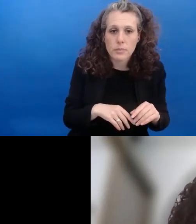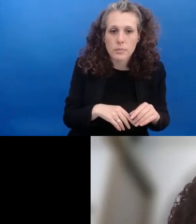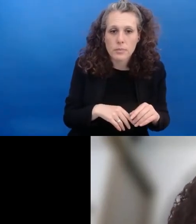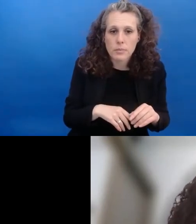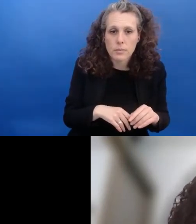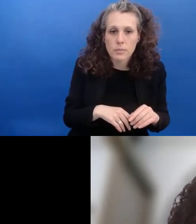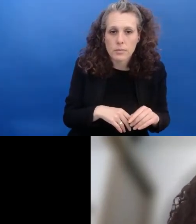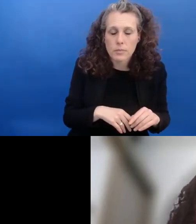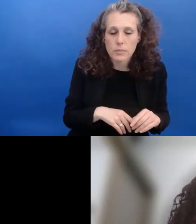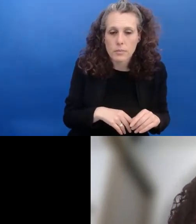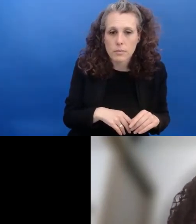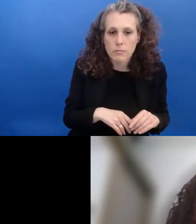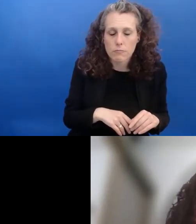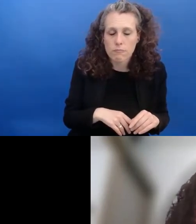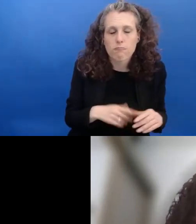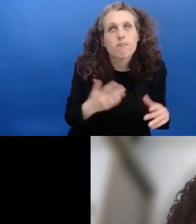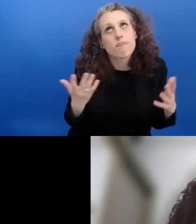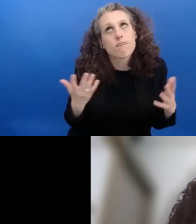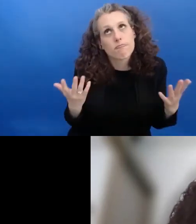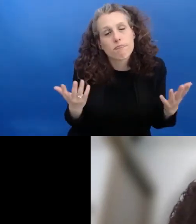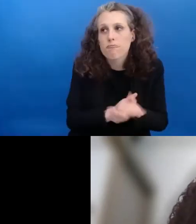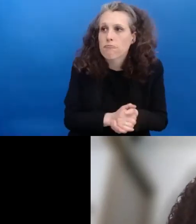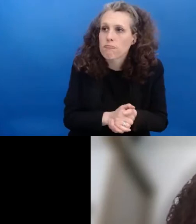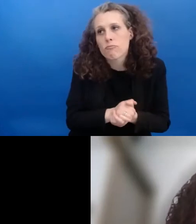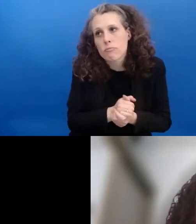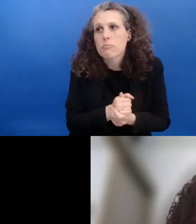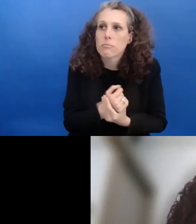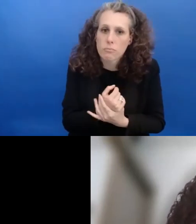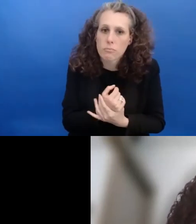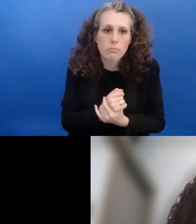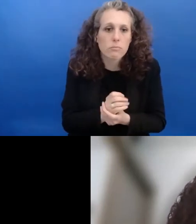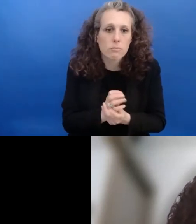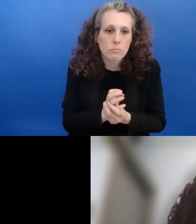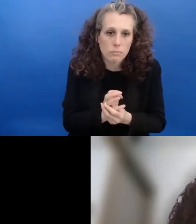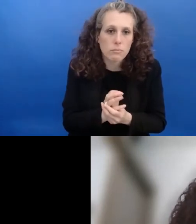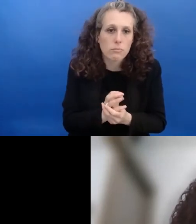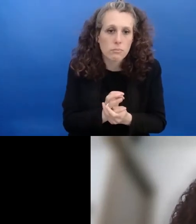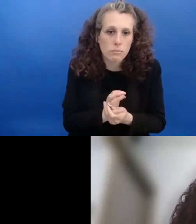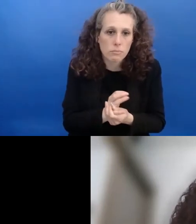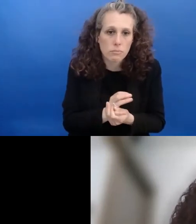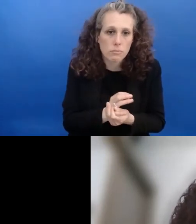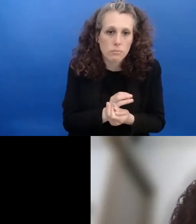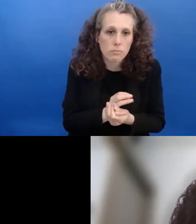was one of the main measures that helped people in staying connected for example